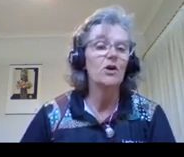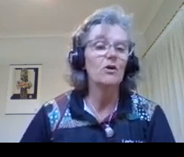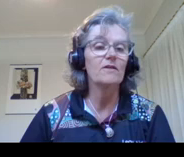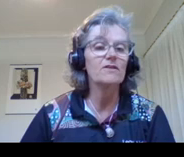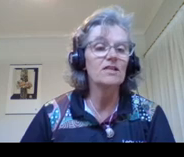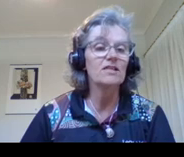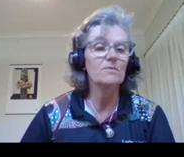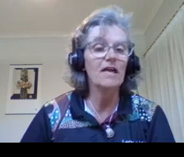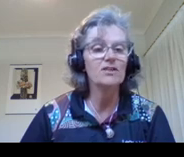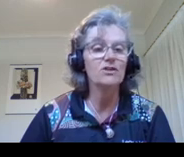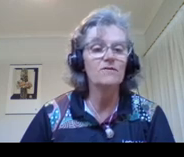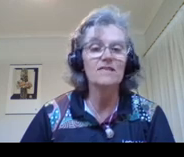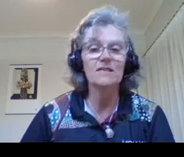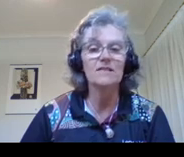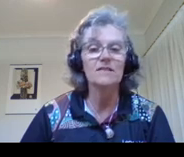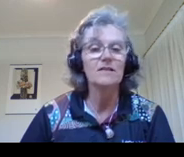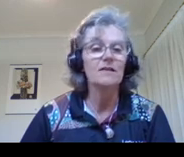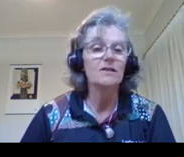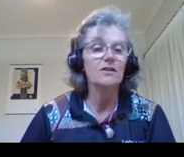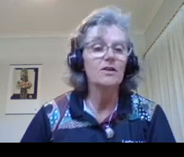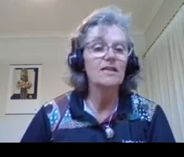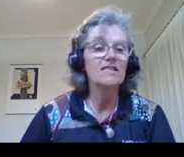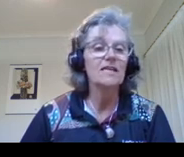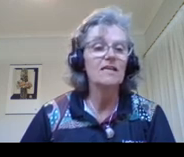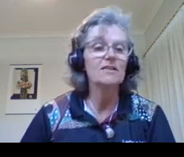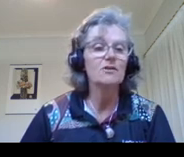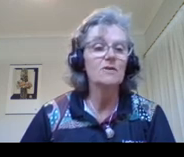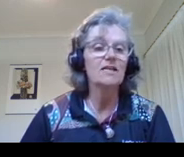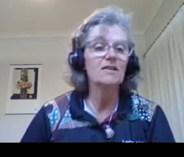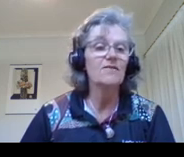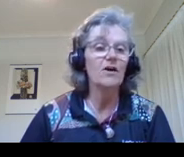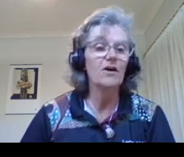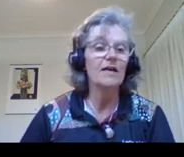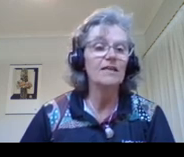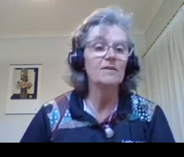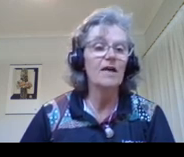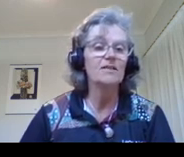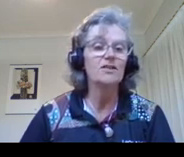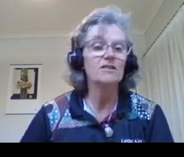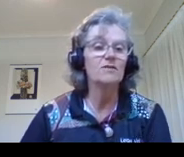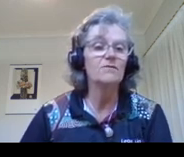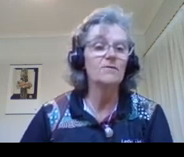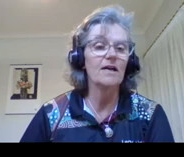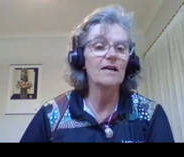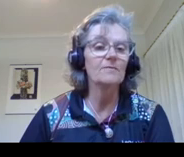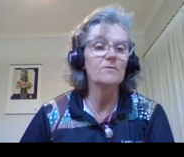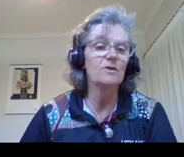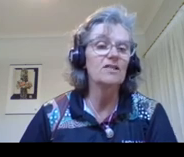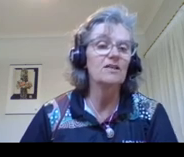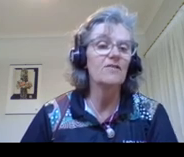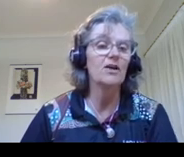or even just pages you visited you get a ticket to identify the pages to identify you